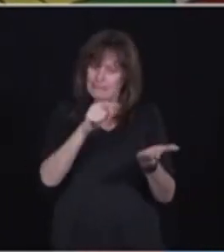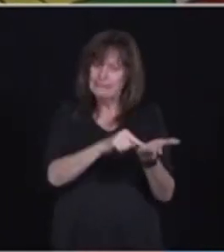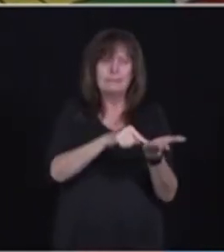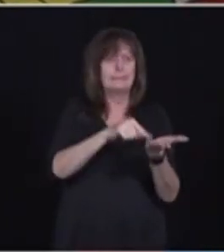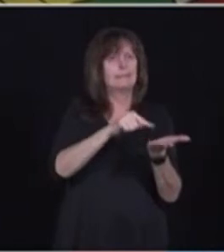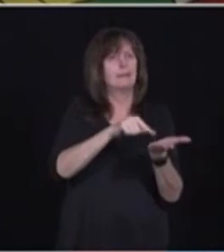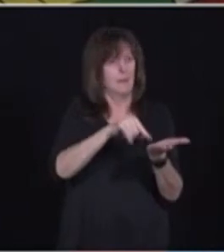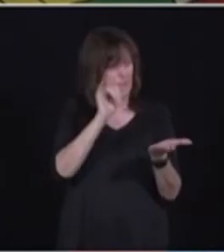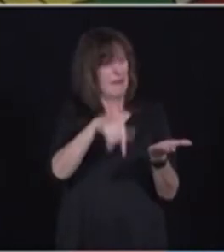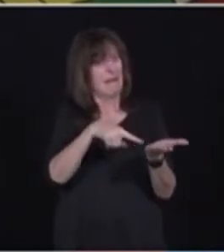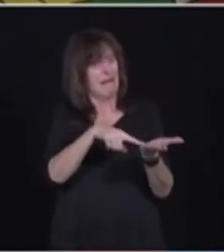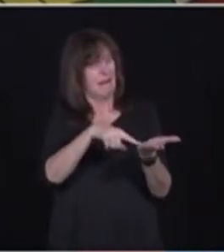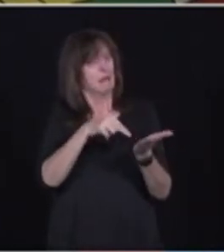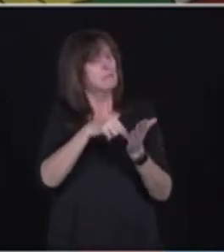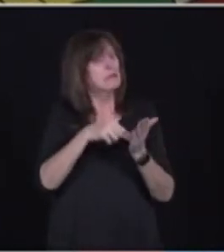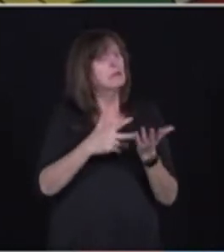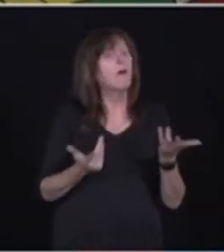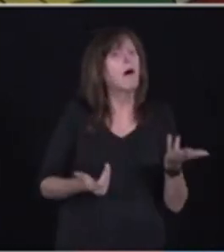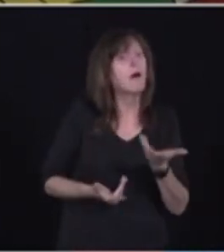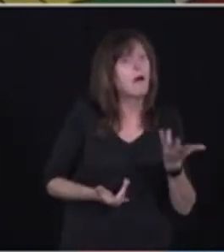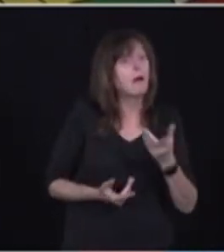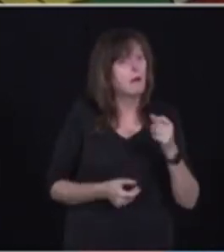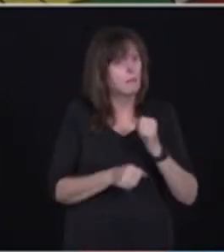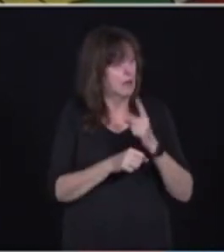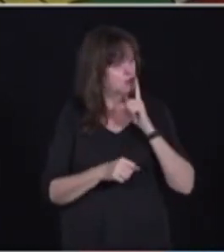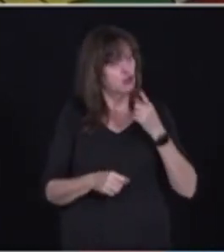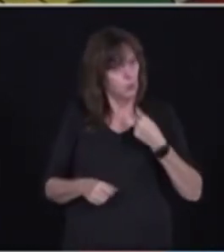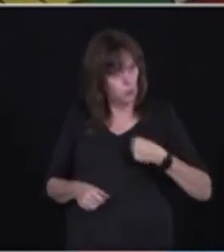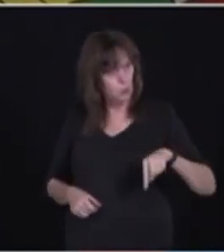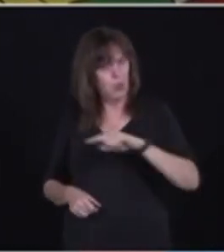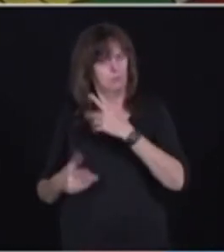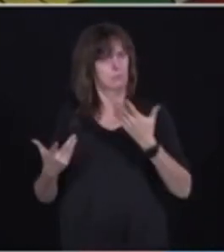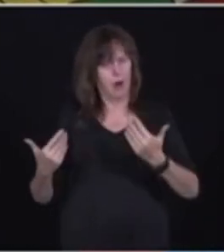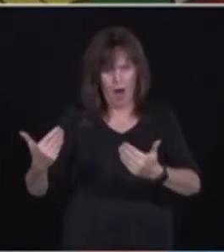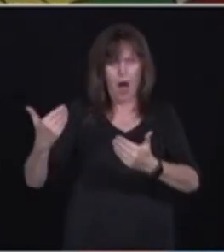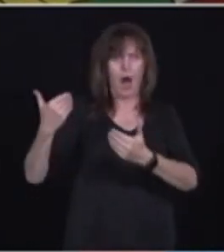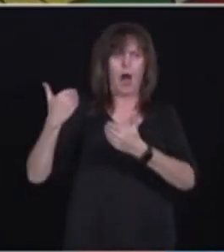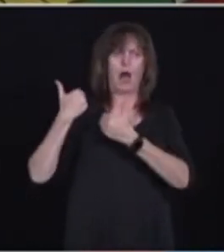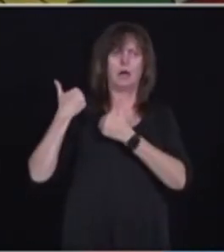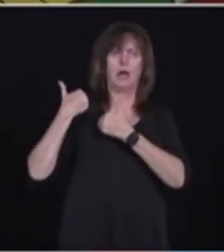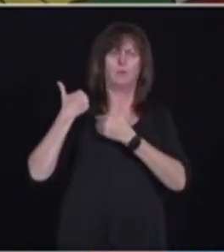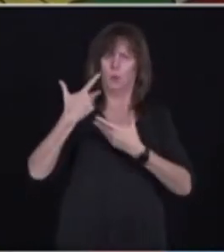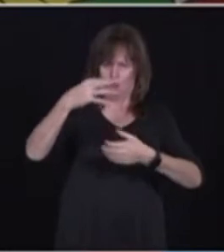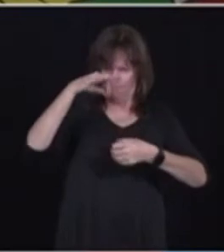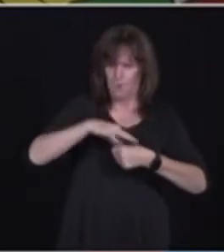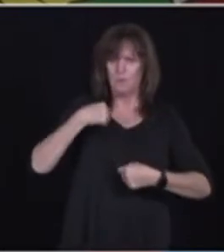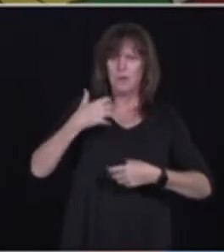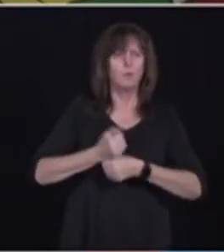and we will have answers on all of it, because this is the stuff I need, that's the arm of